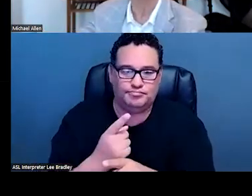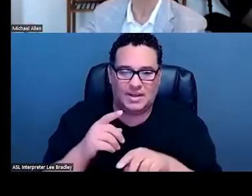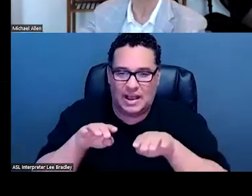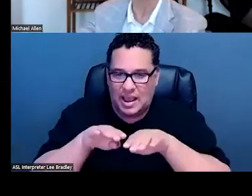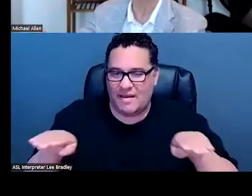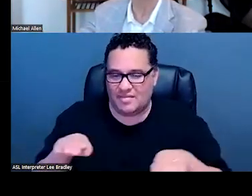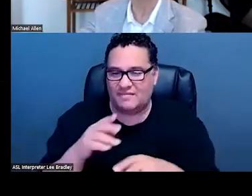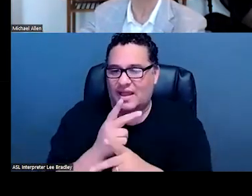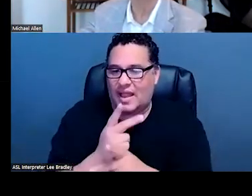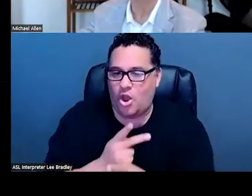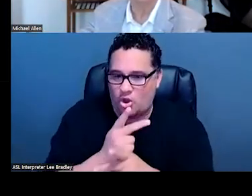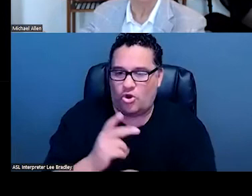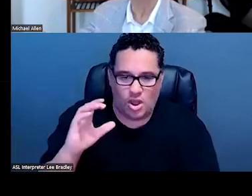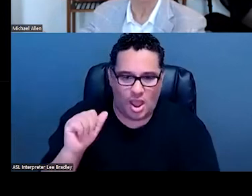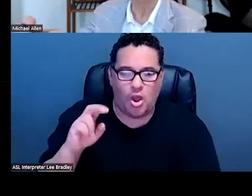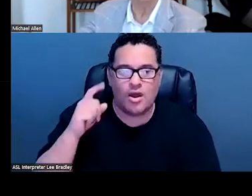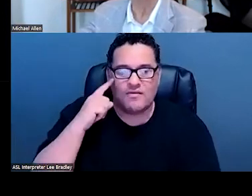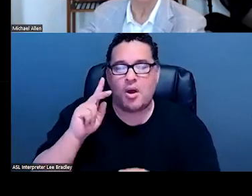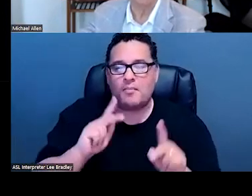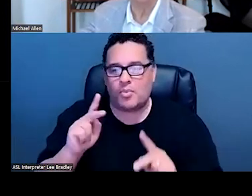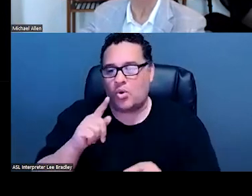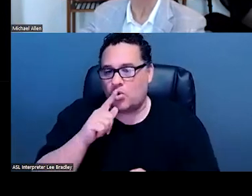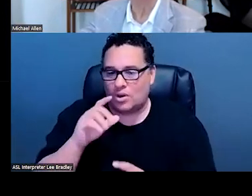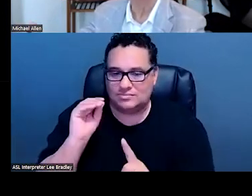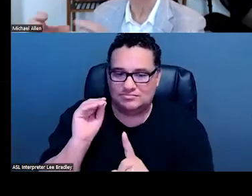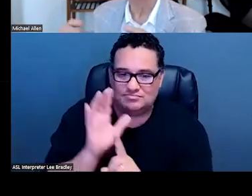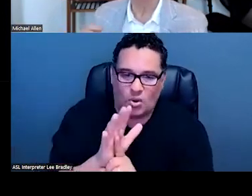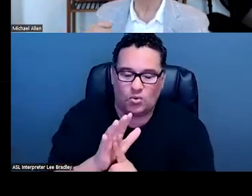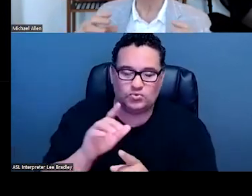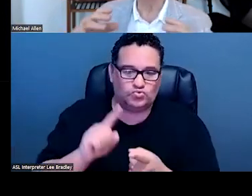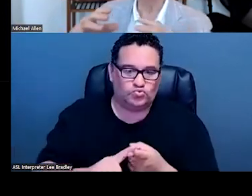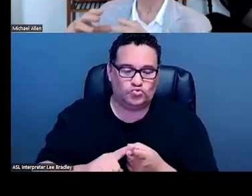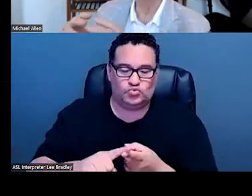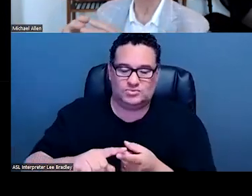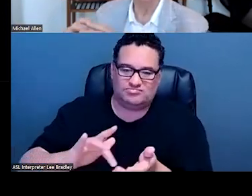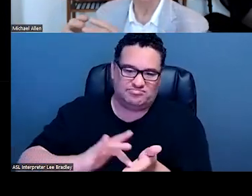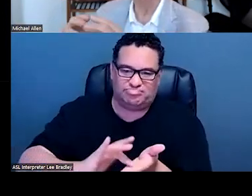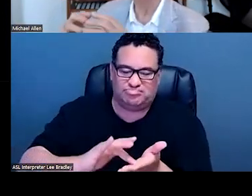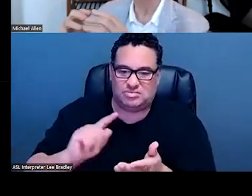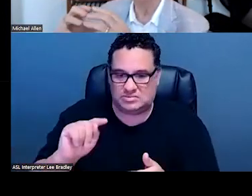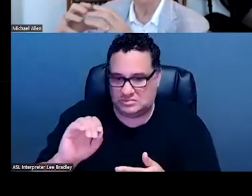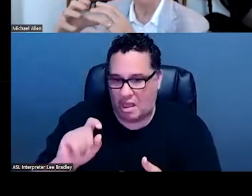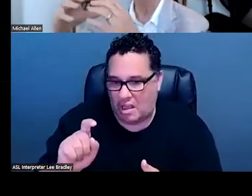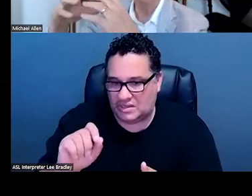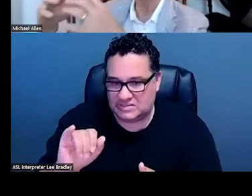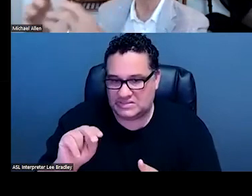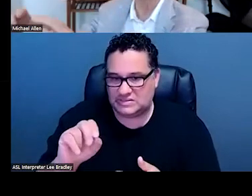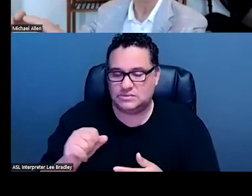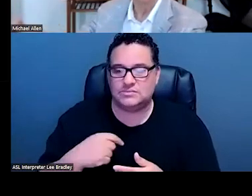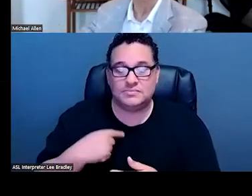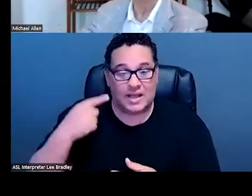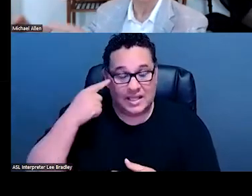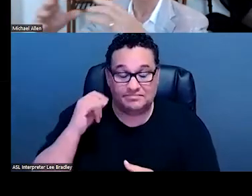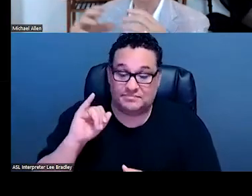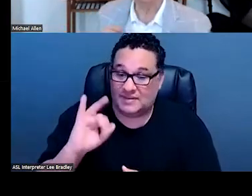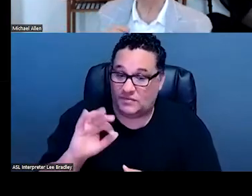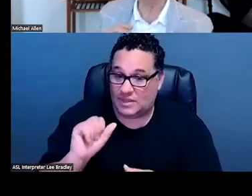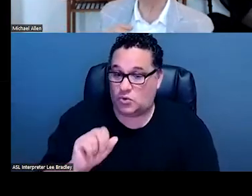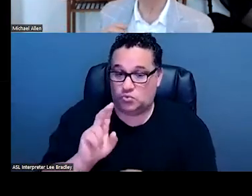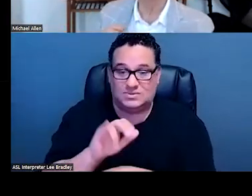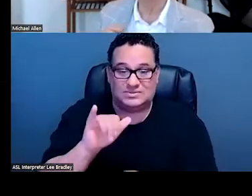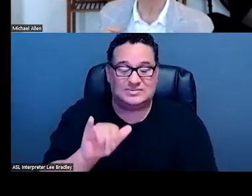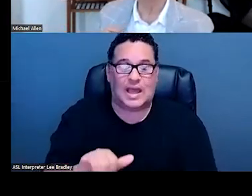FOR, FOR PEOPLE EXPOSED TO TOXINS. I THINK IF WE COULD TACK THAT WISDOM, AND APPLY IT TO,